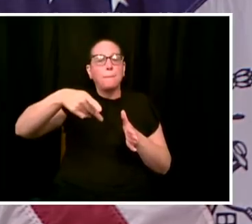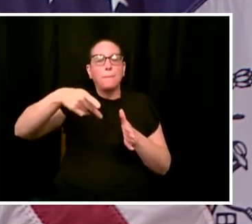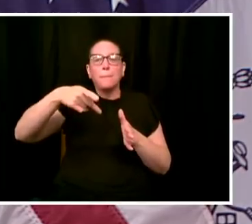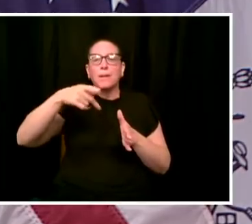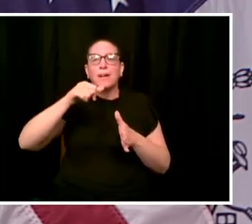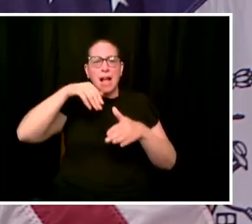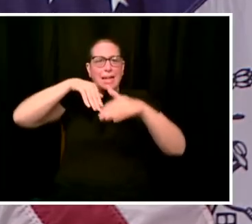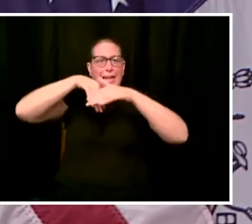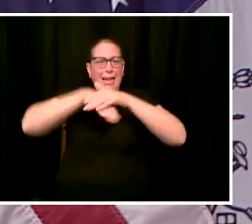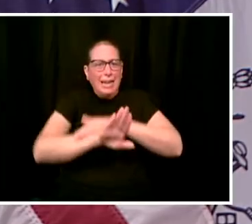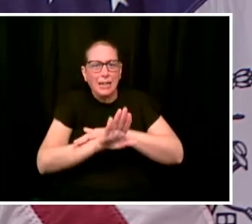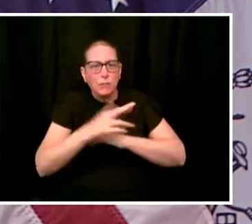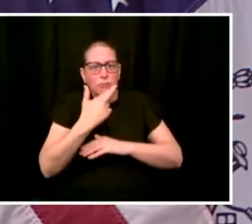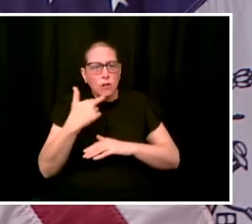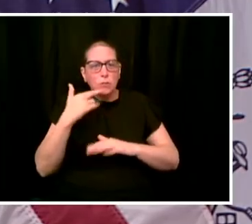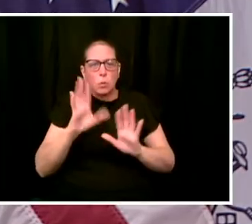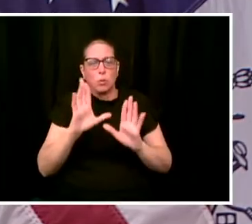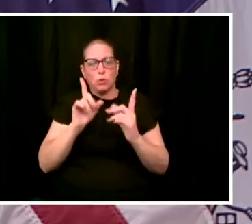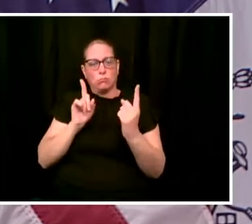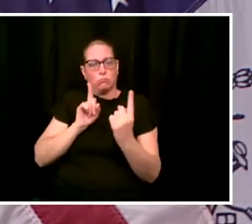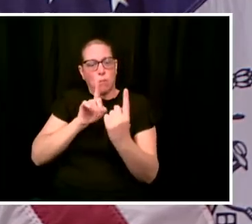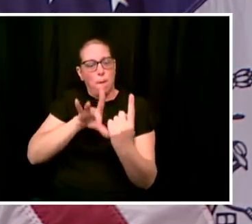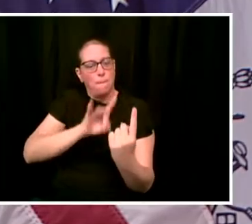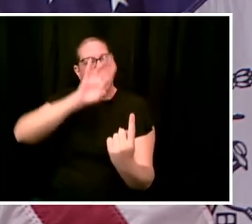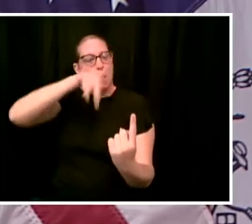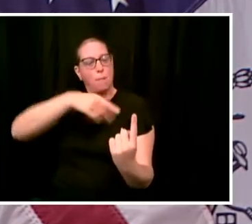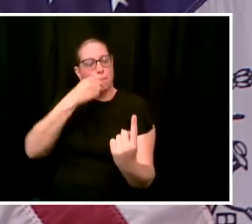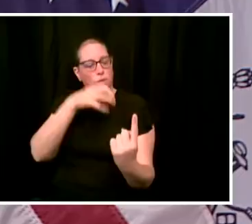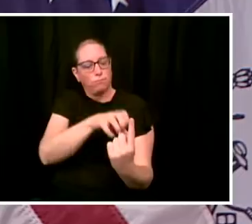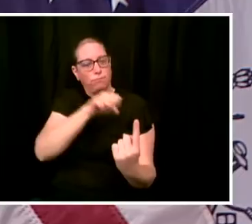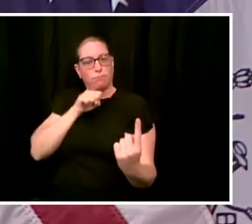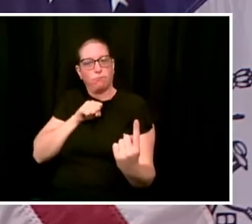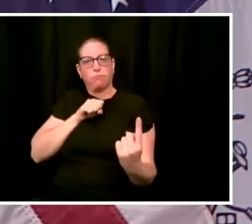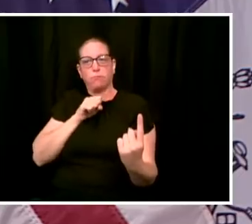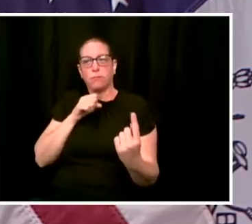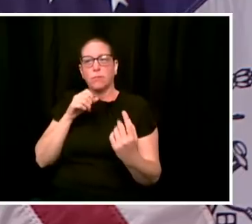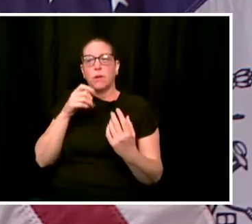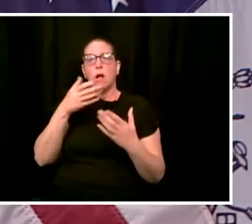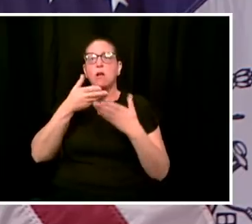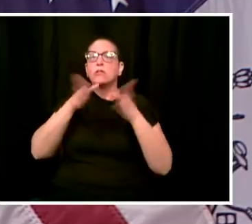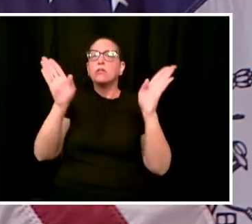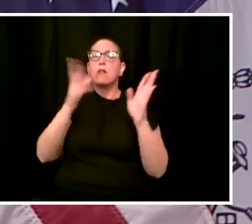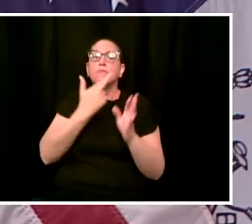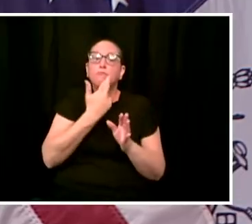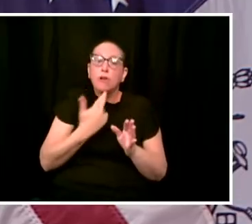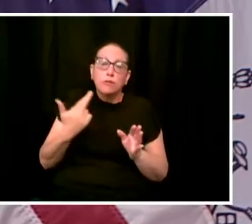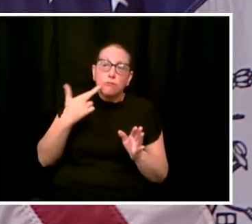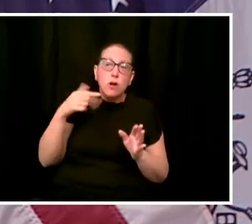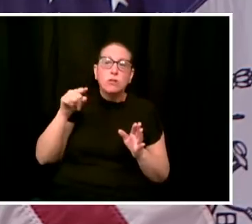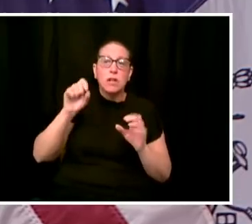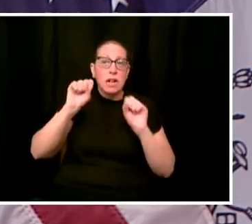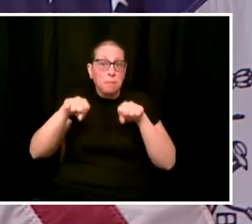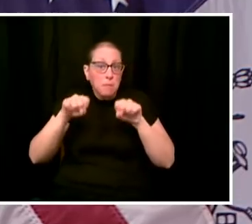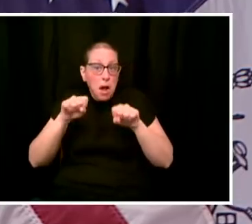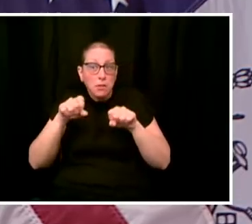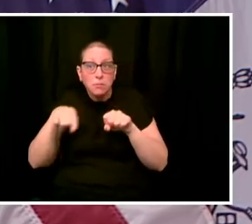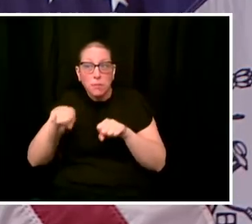RESTAURANTS CAN BE OPEN FOR TAKEOUT.